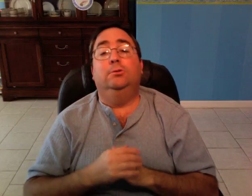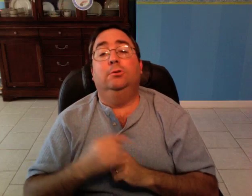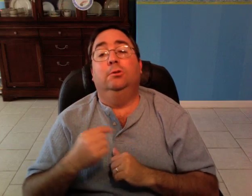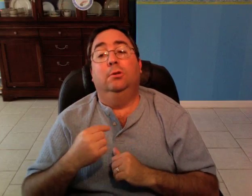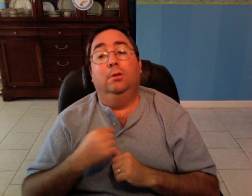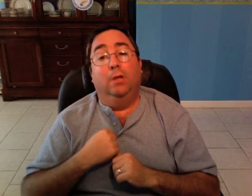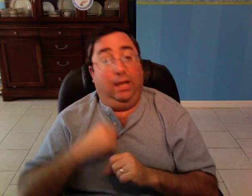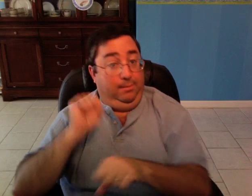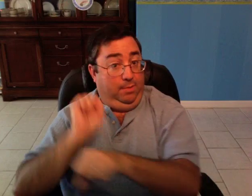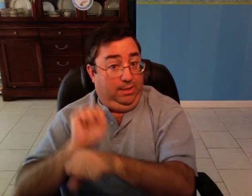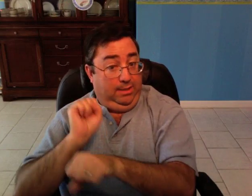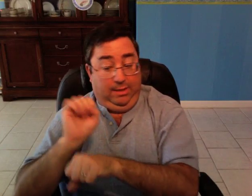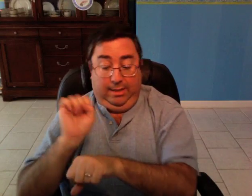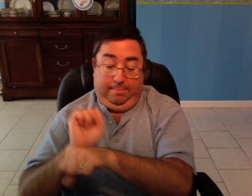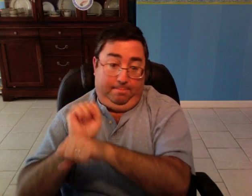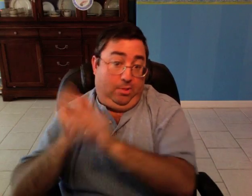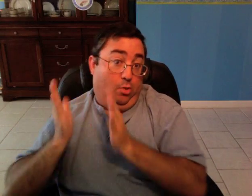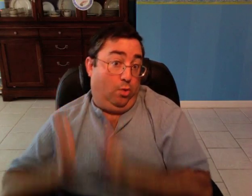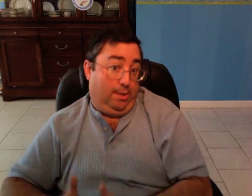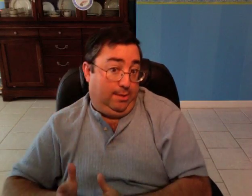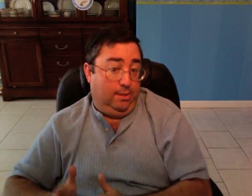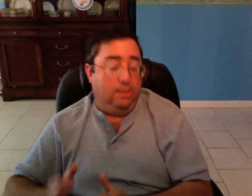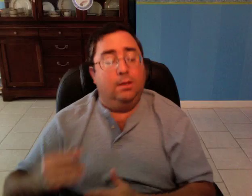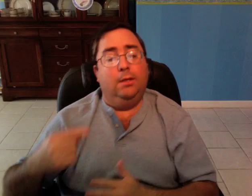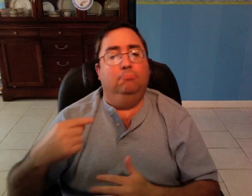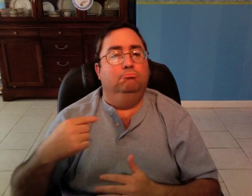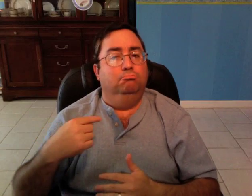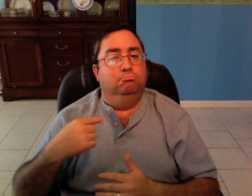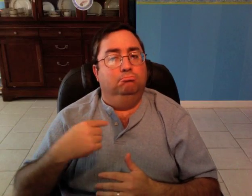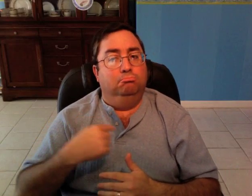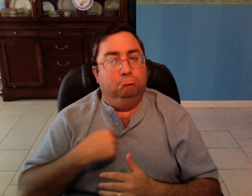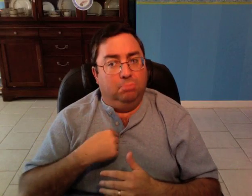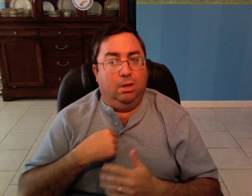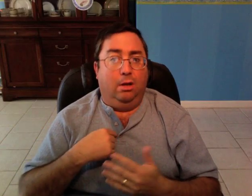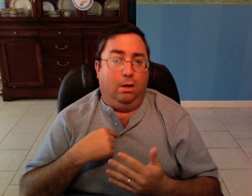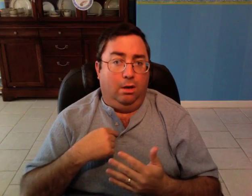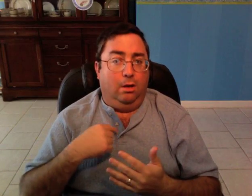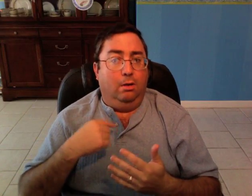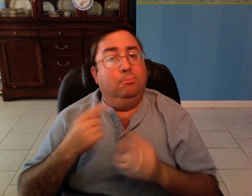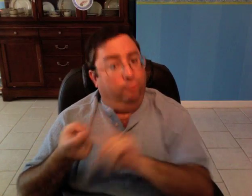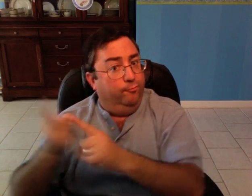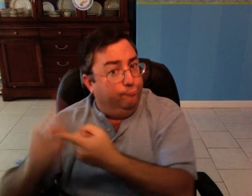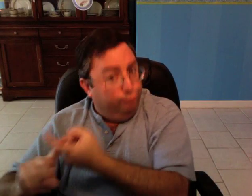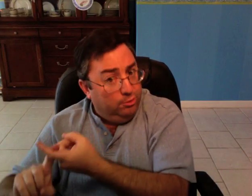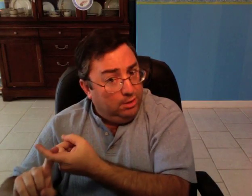an employee, friend,